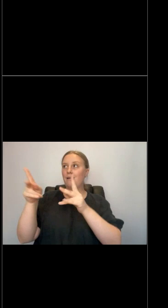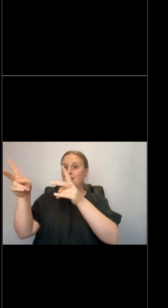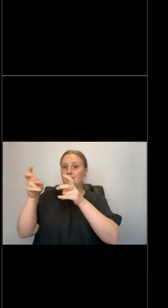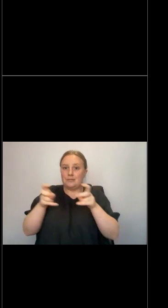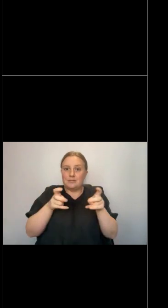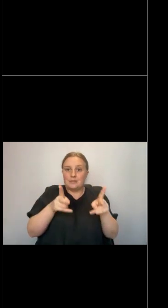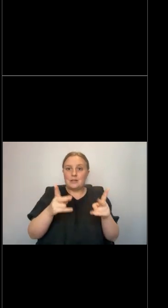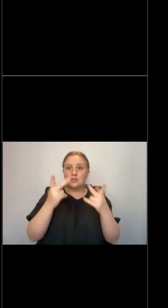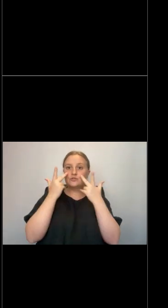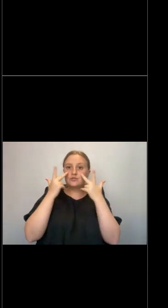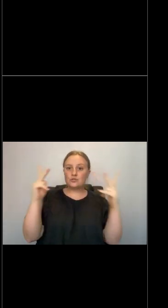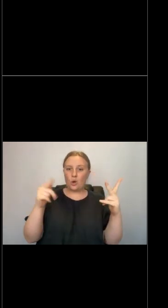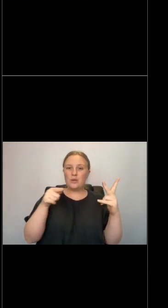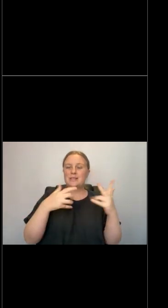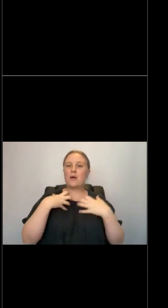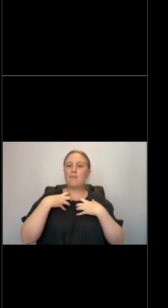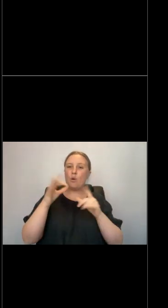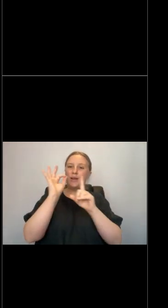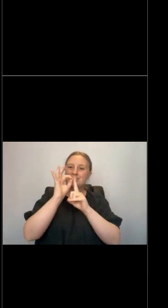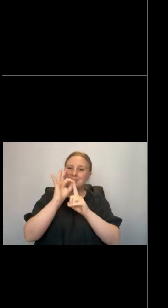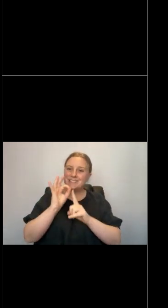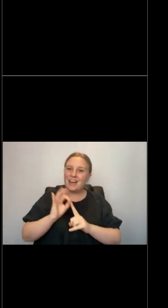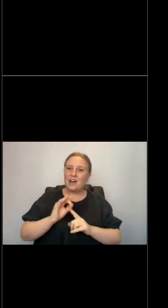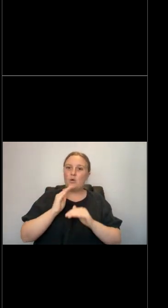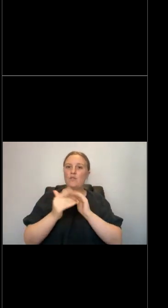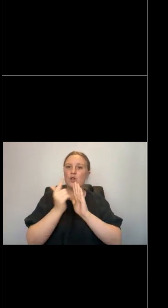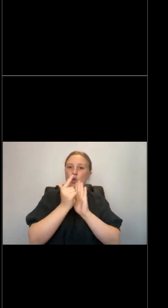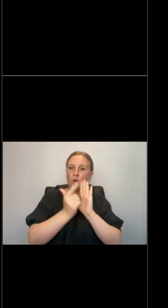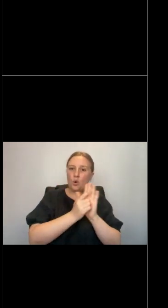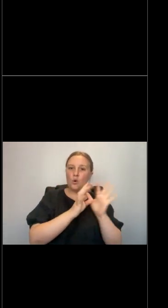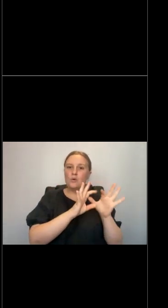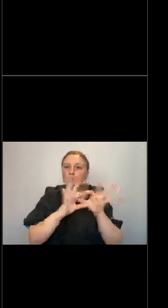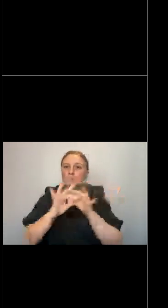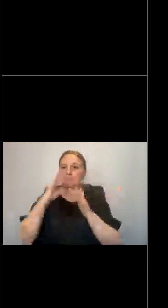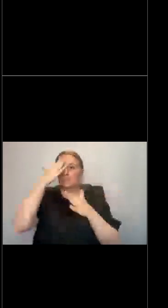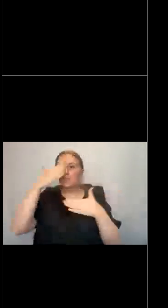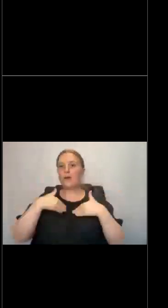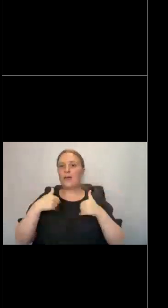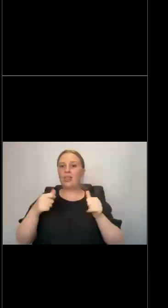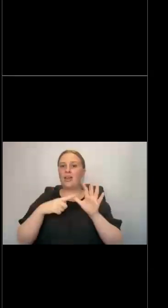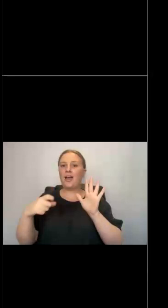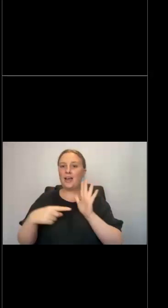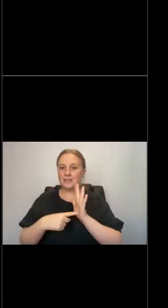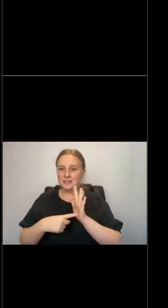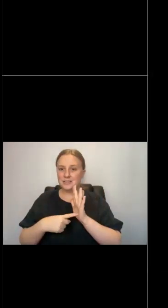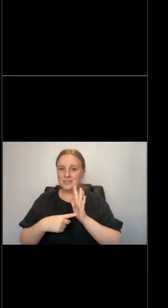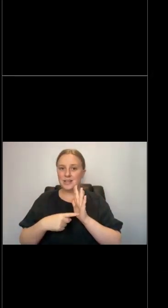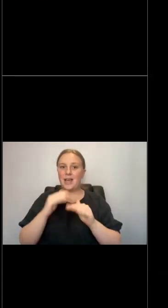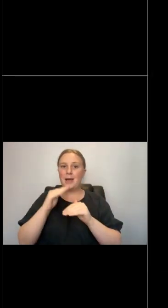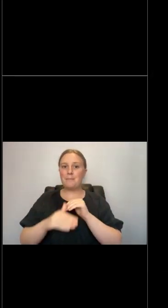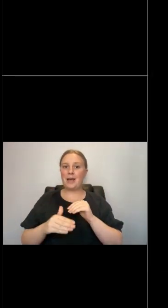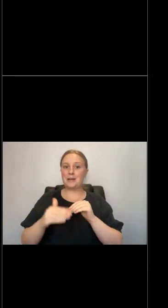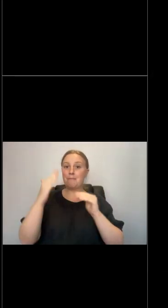particularly the law in the Mental Health Act, about the findings that the mental health court can make.